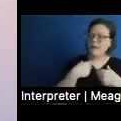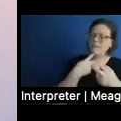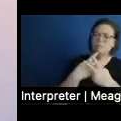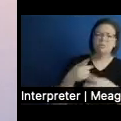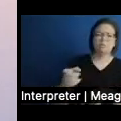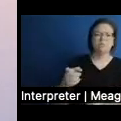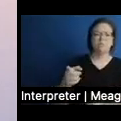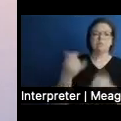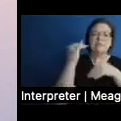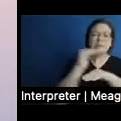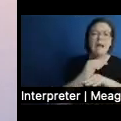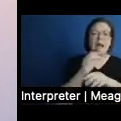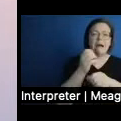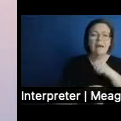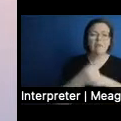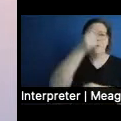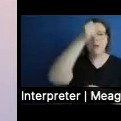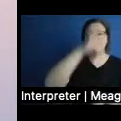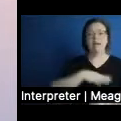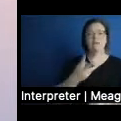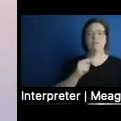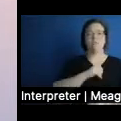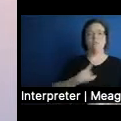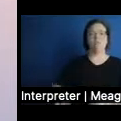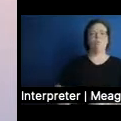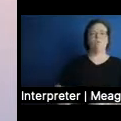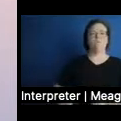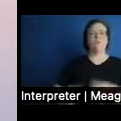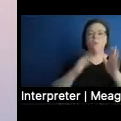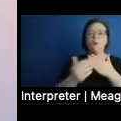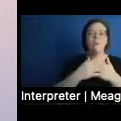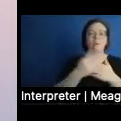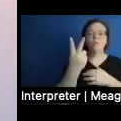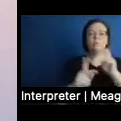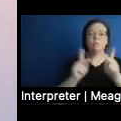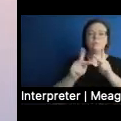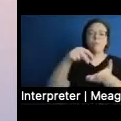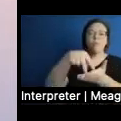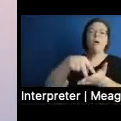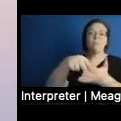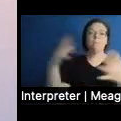let every man be his own lord. Let wherever two people stand be a reunion of ancient lights.